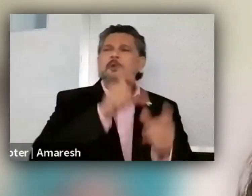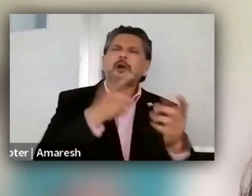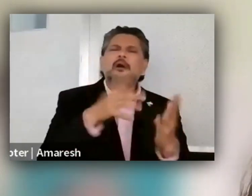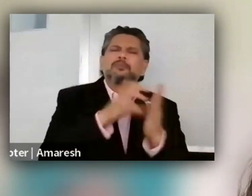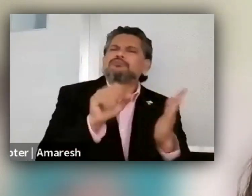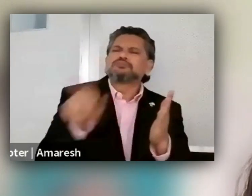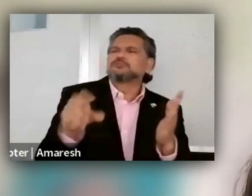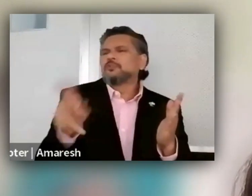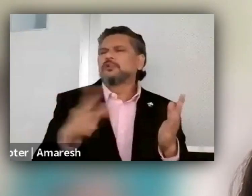doesn't make that much of a difference.